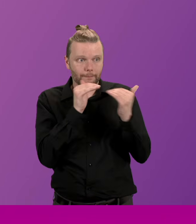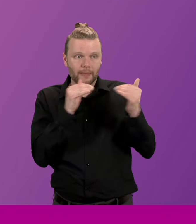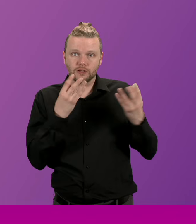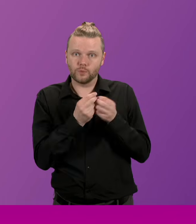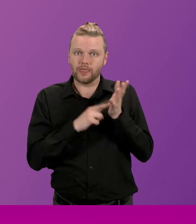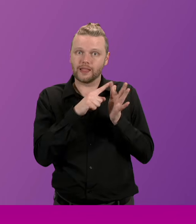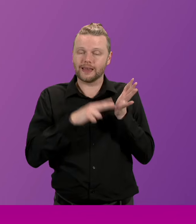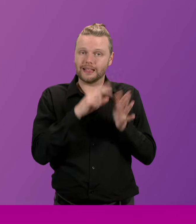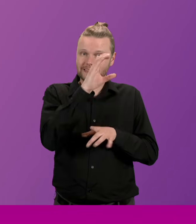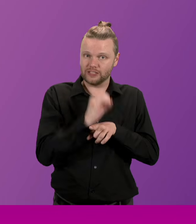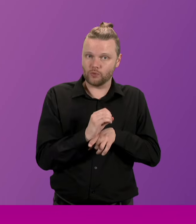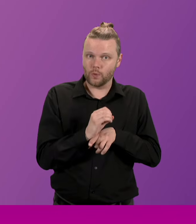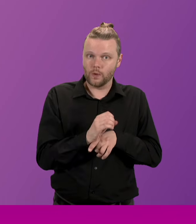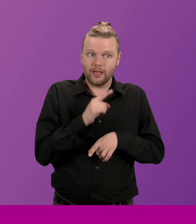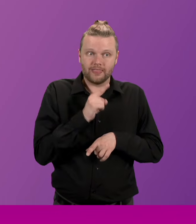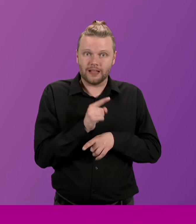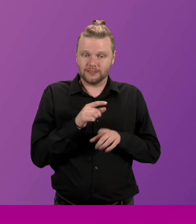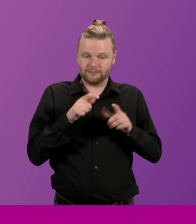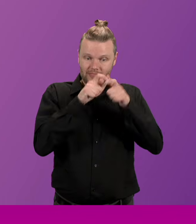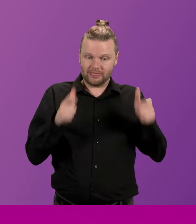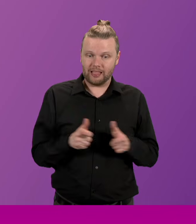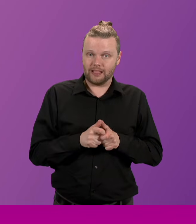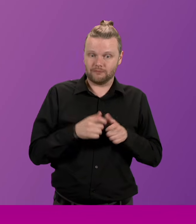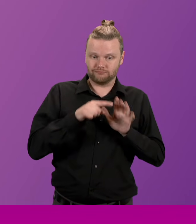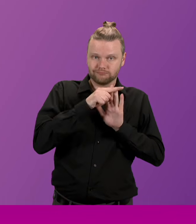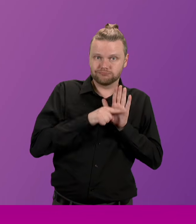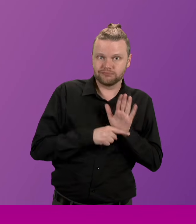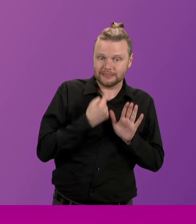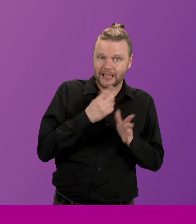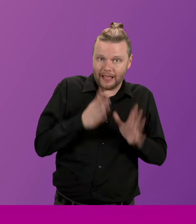zero. That is the legal framework of the United Kingdom today and,